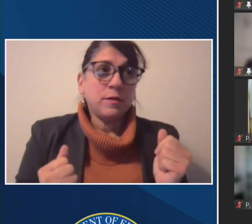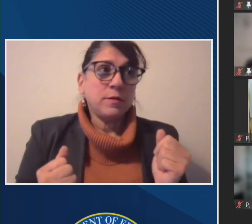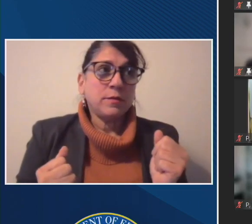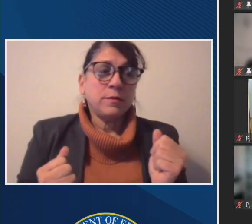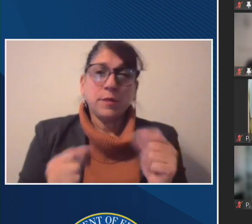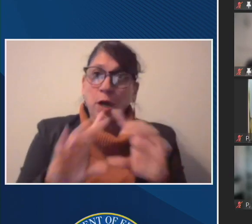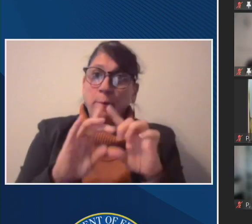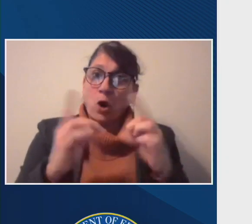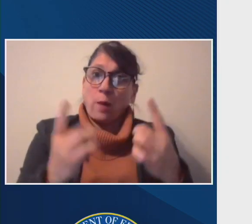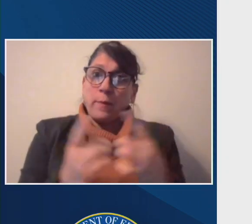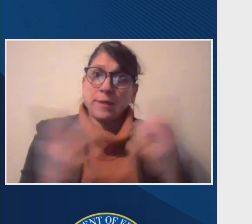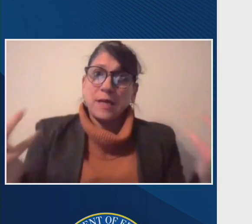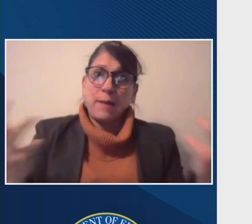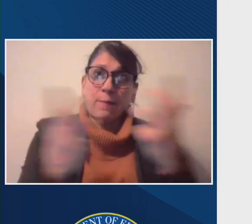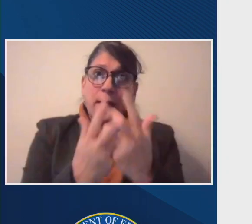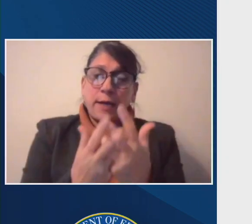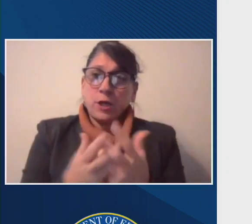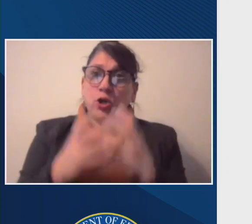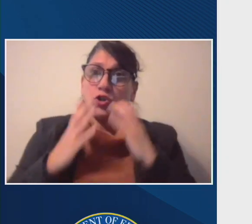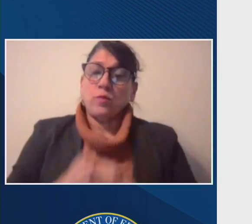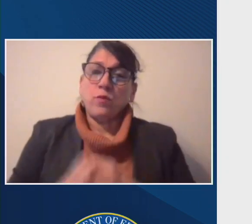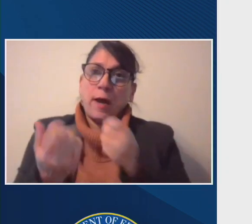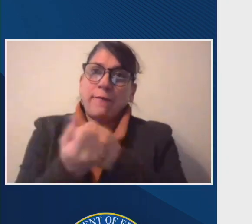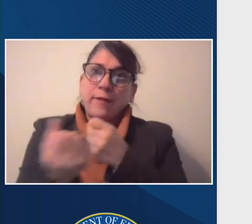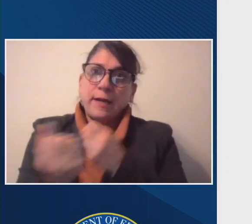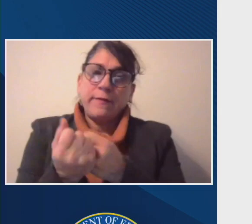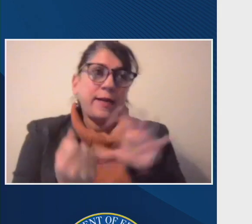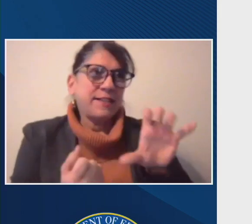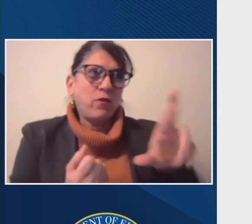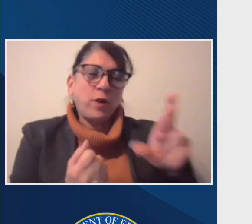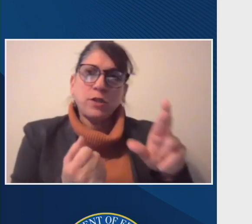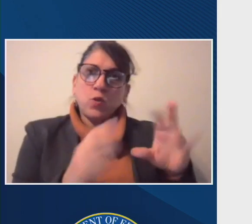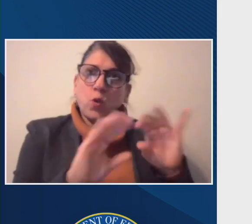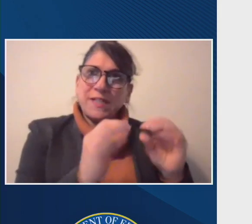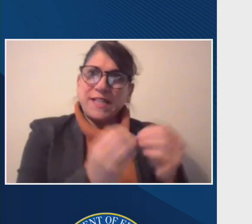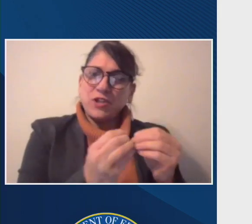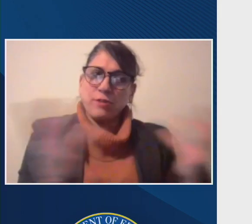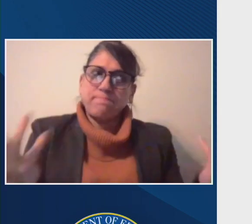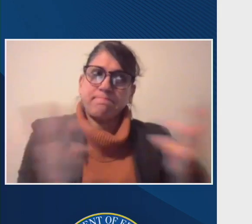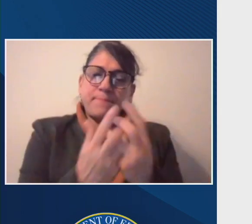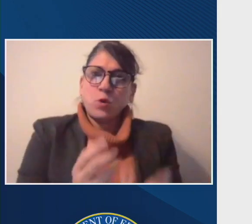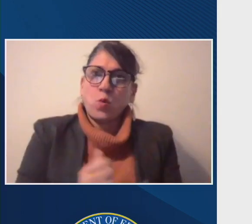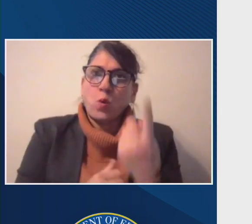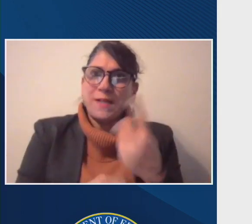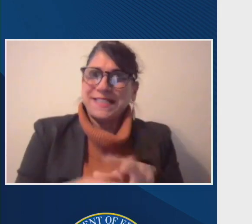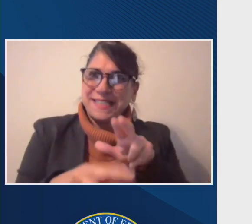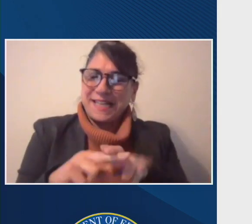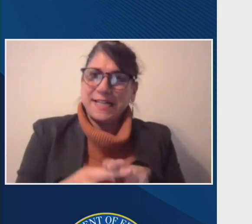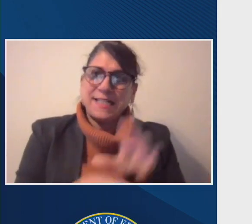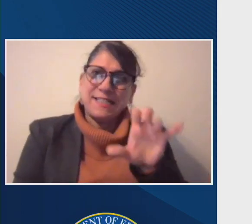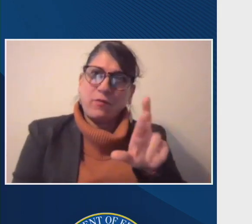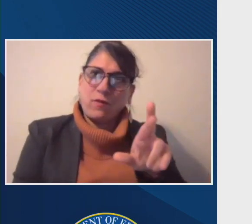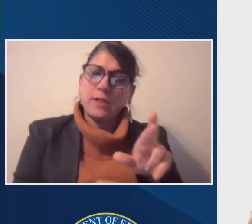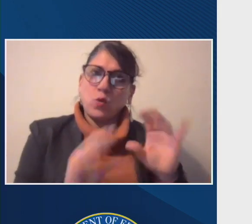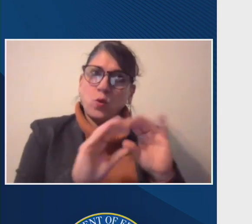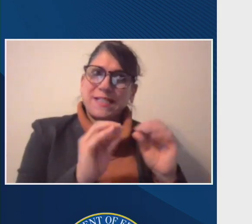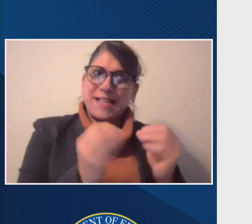advocates, negotiator and civil rights organizations into one seat with the civil rights organizations representative as an